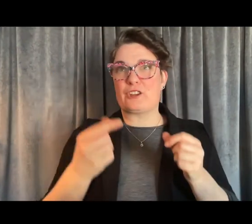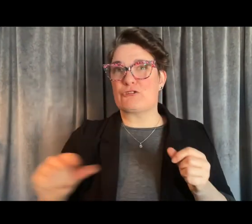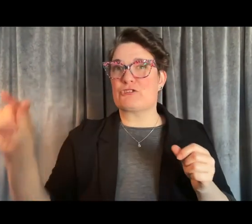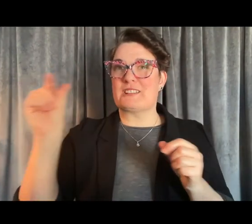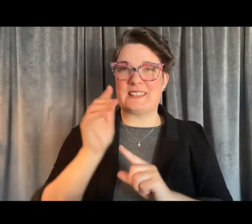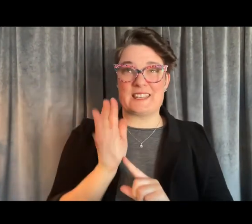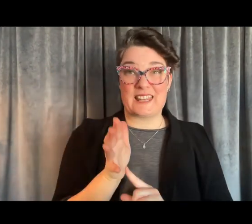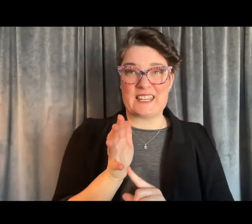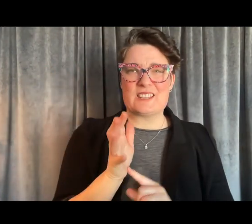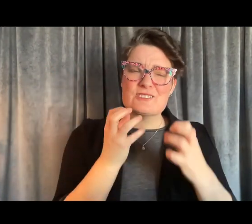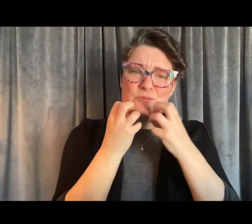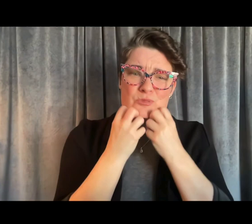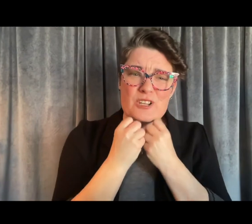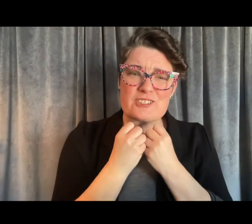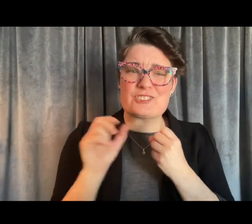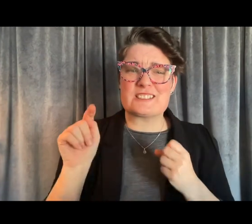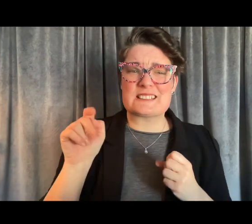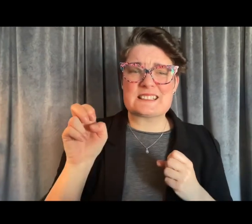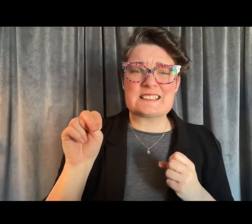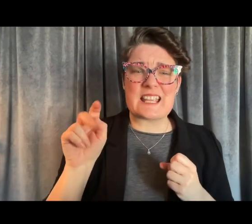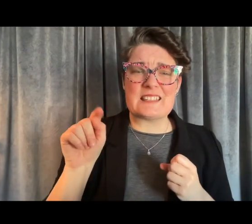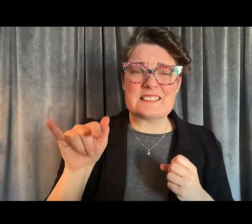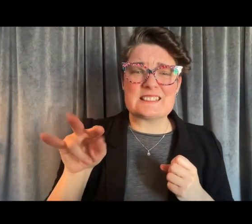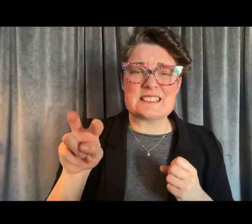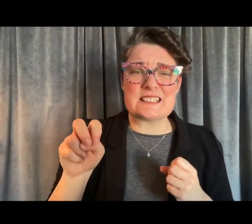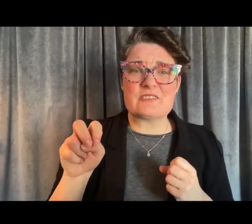green leaves is precious, tentative.